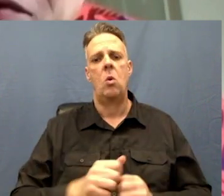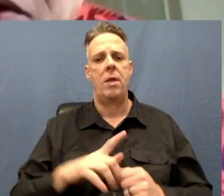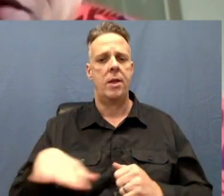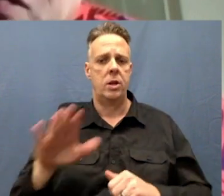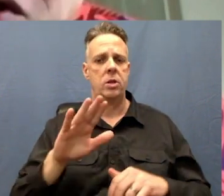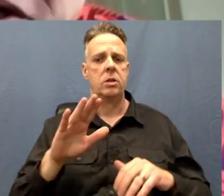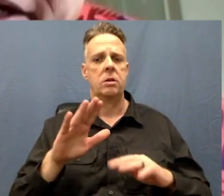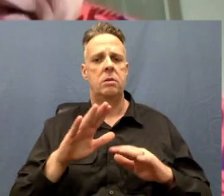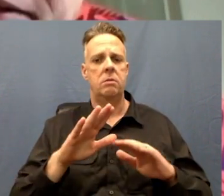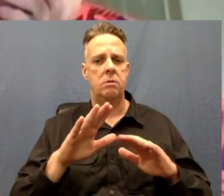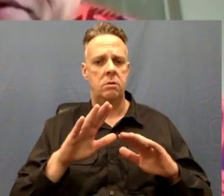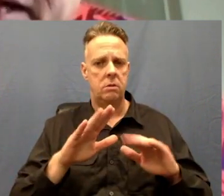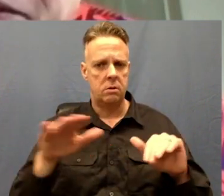WITH